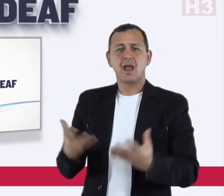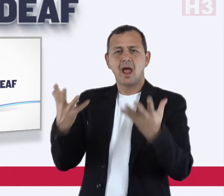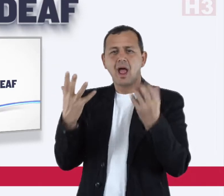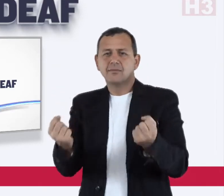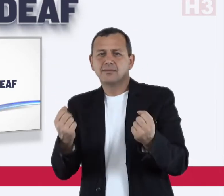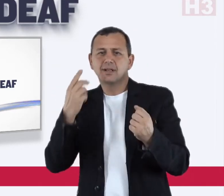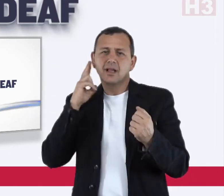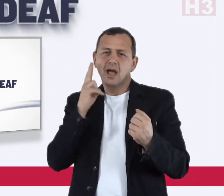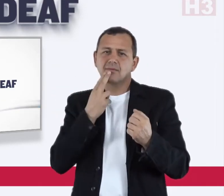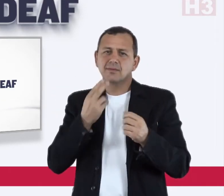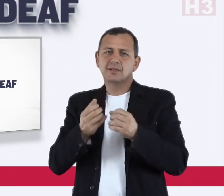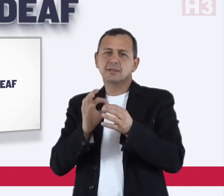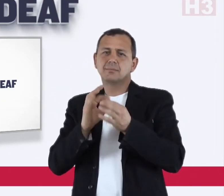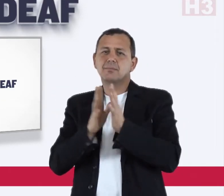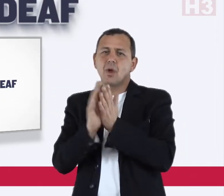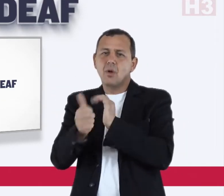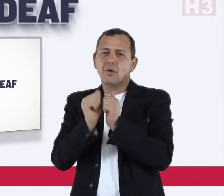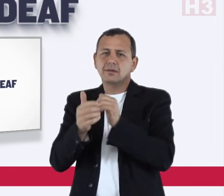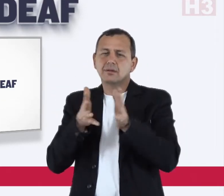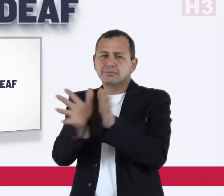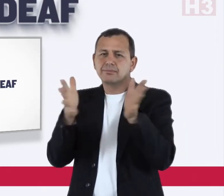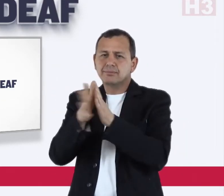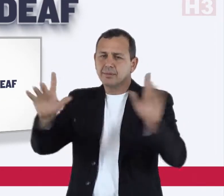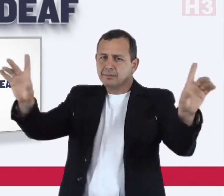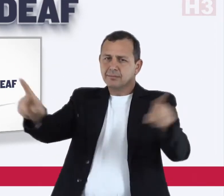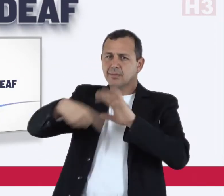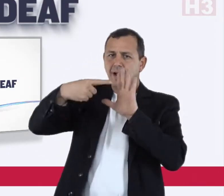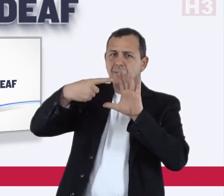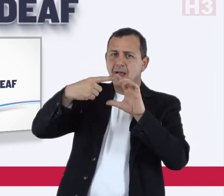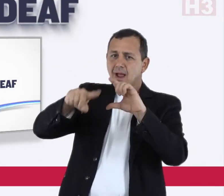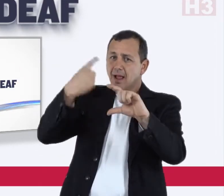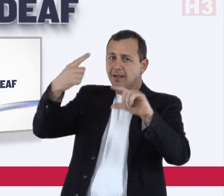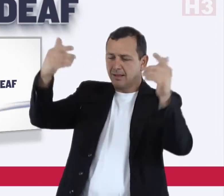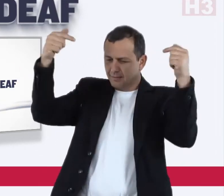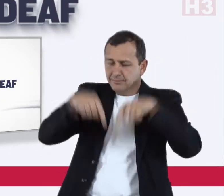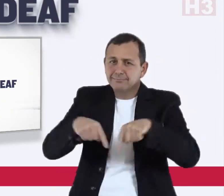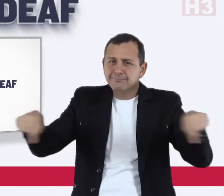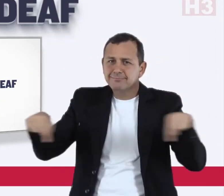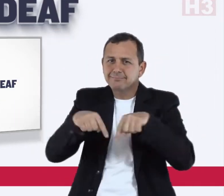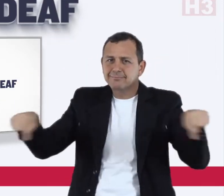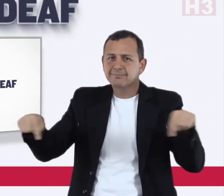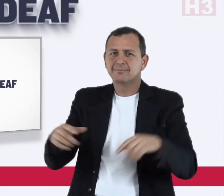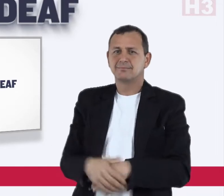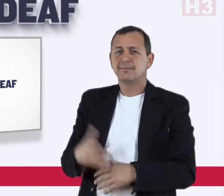You can send your deaf sports stories to sportsdeaf@h3world.tv.